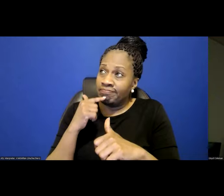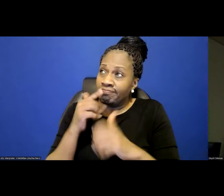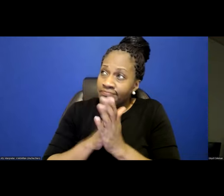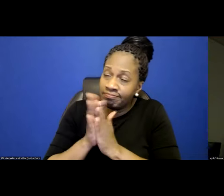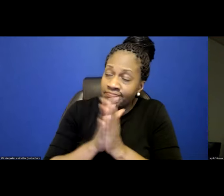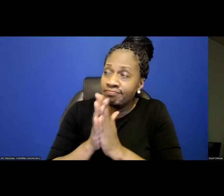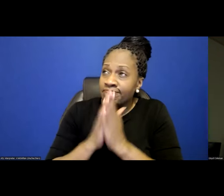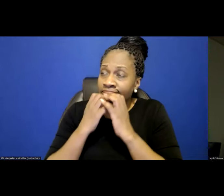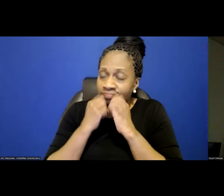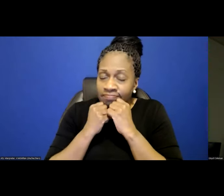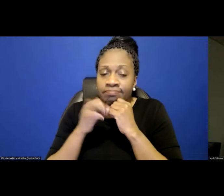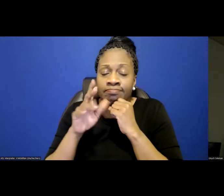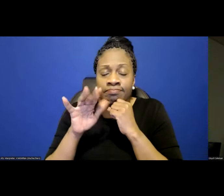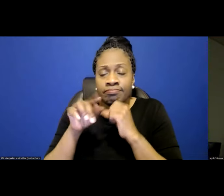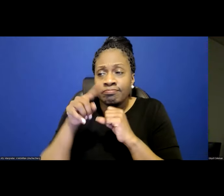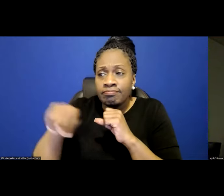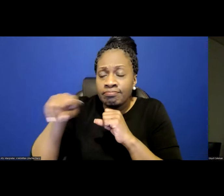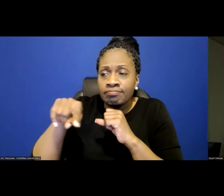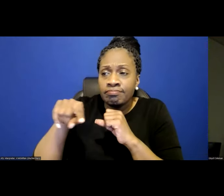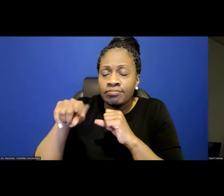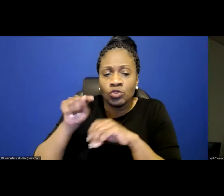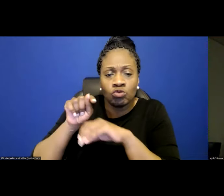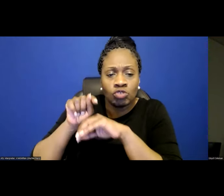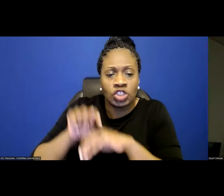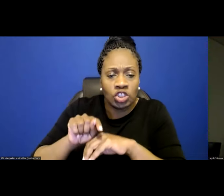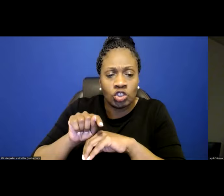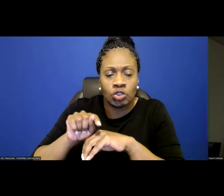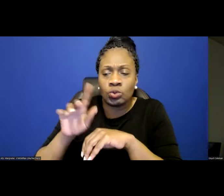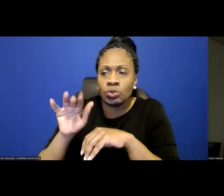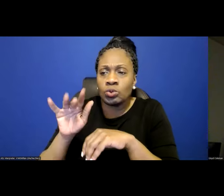is those traditional orchestras